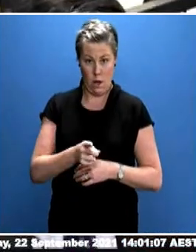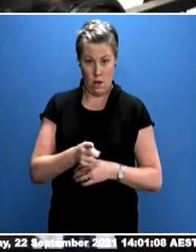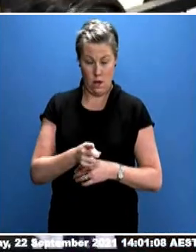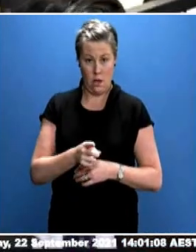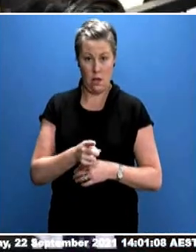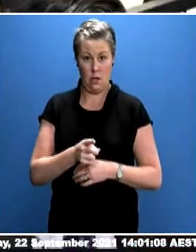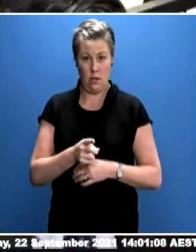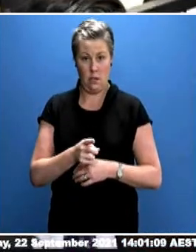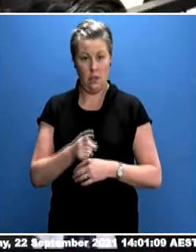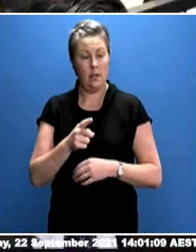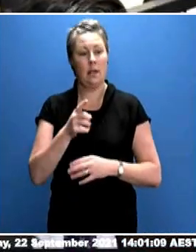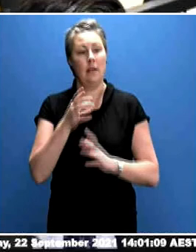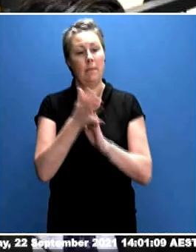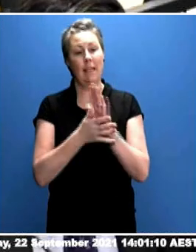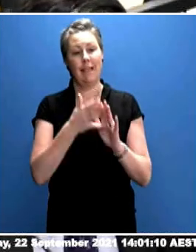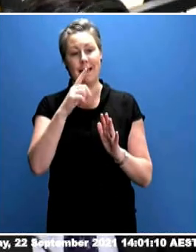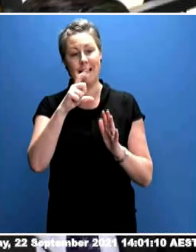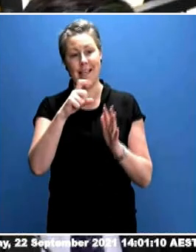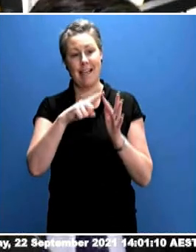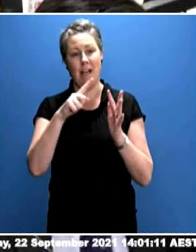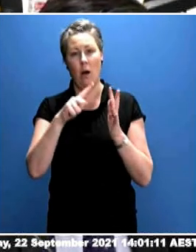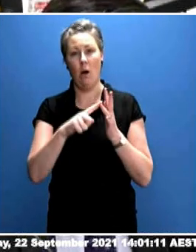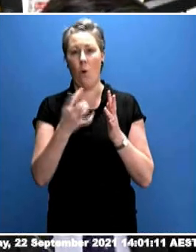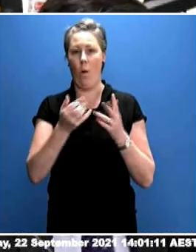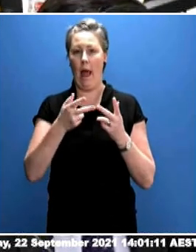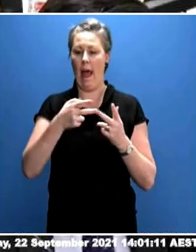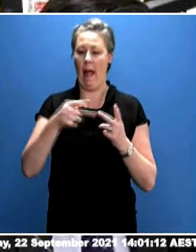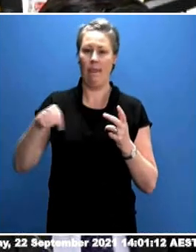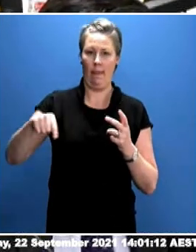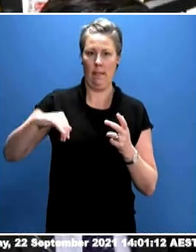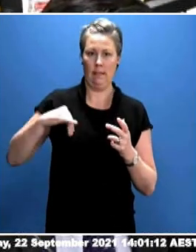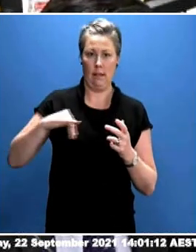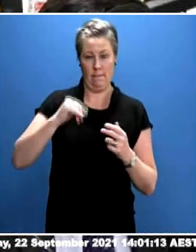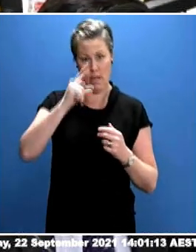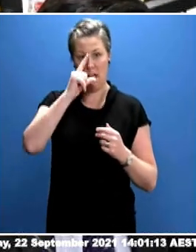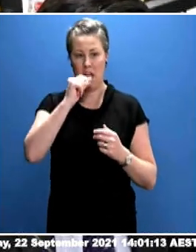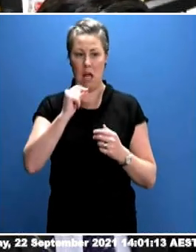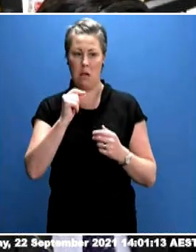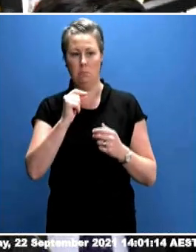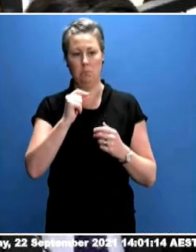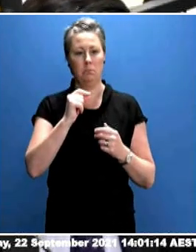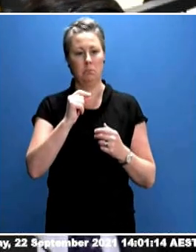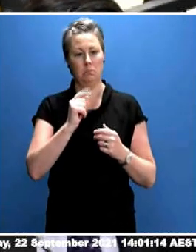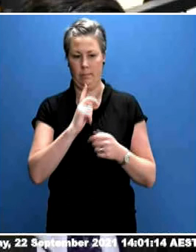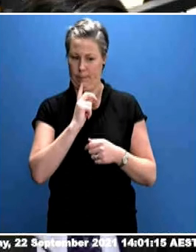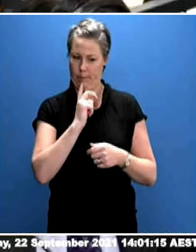the CEO or the CEO's delegates can make an order to place a child into